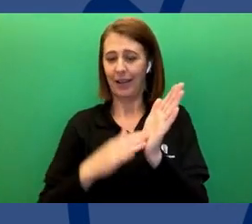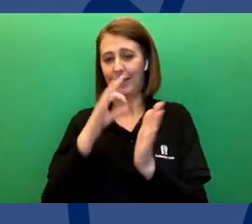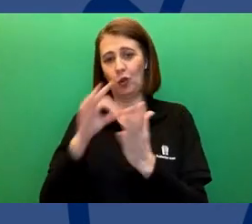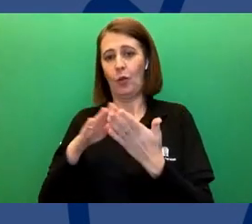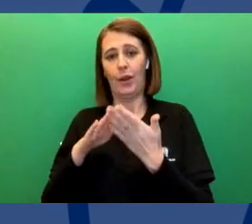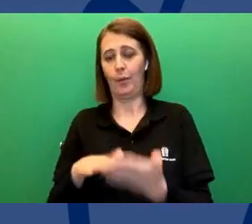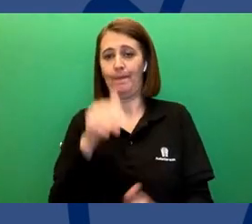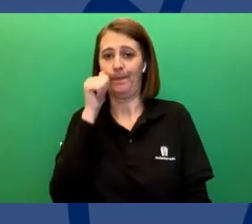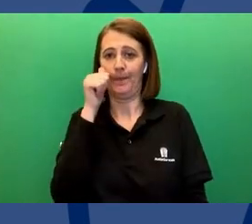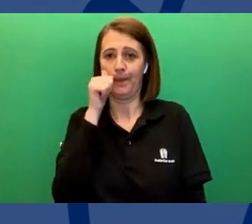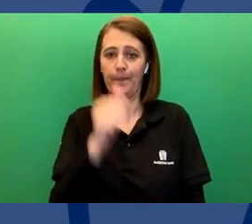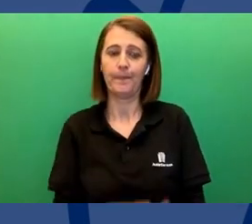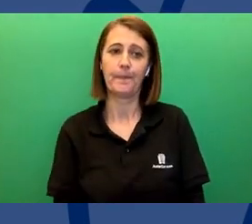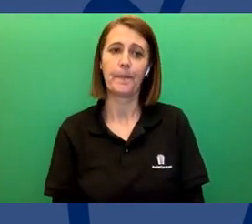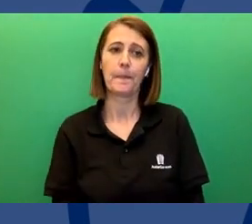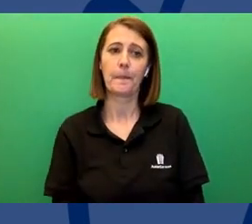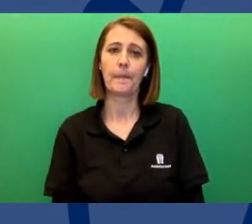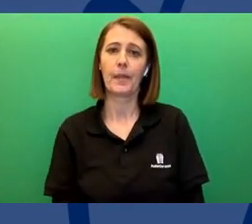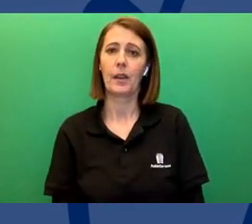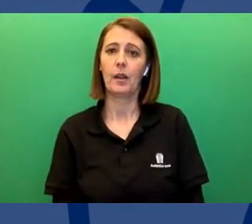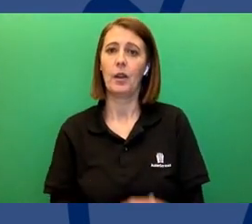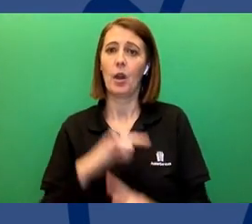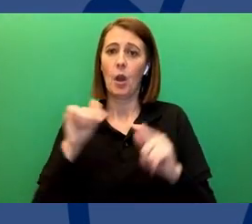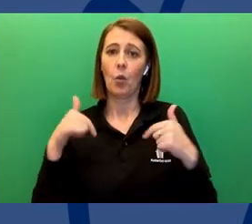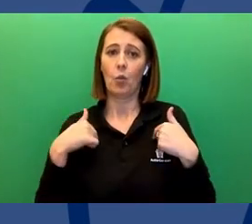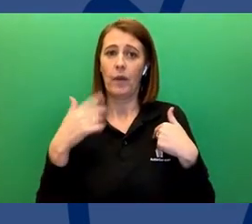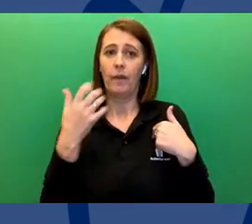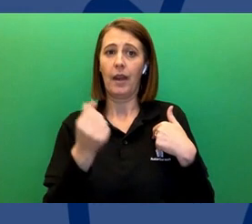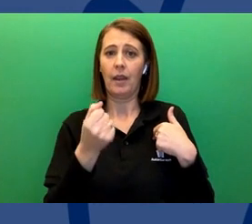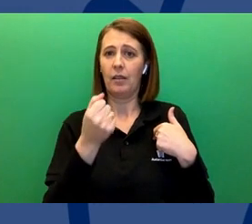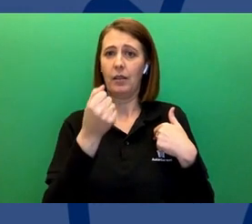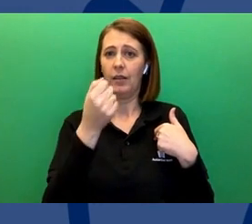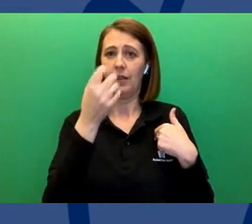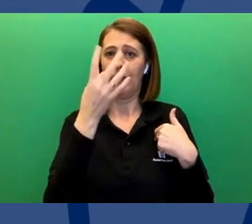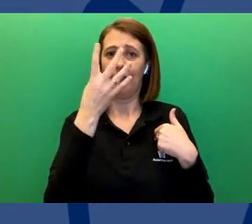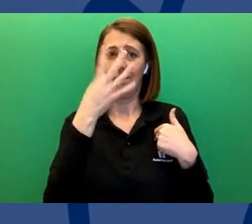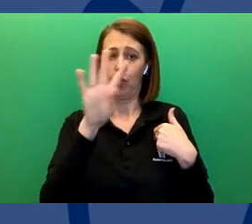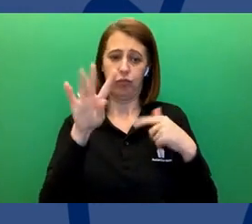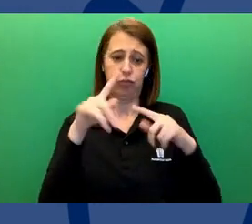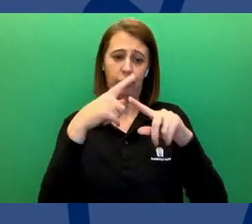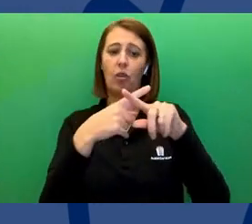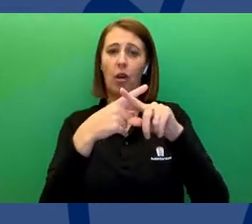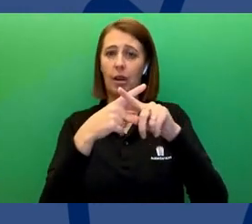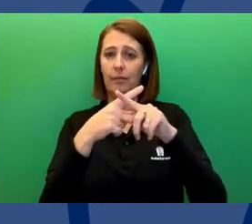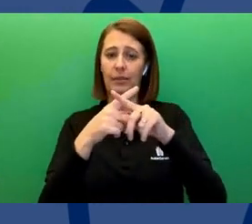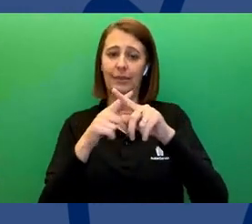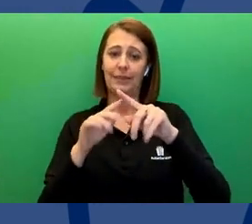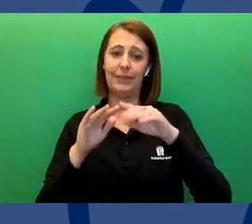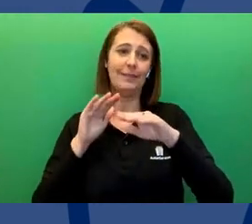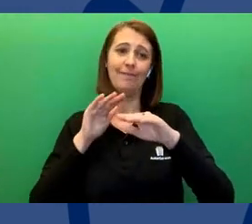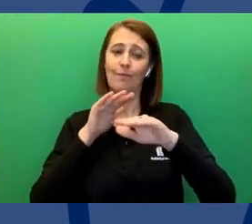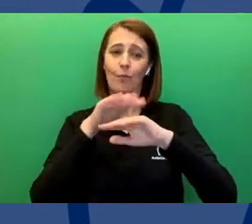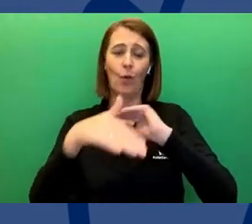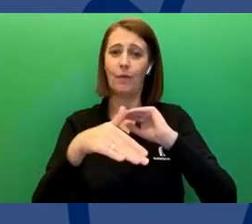We've actually experienced a 40 hold increase in demand. Sometimes that equates to 20,000